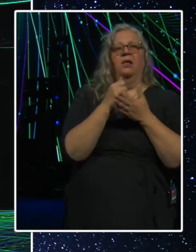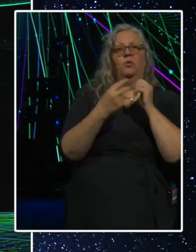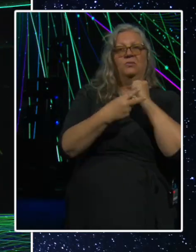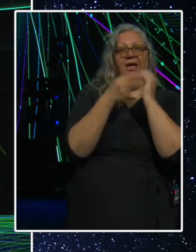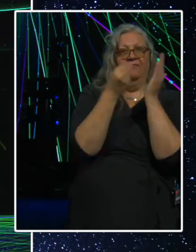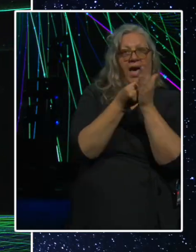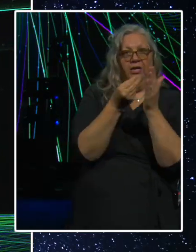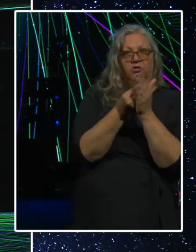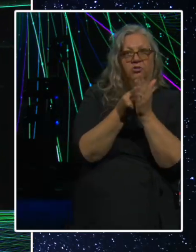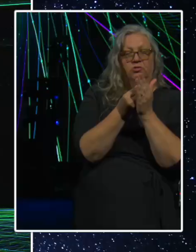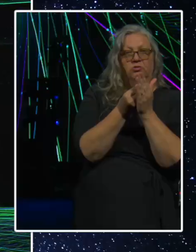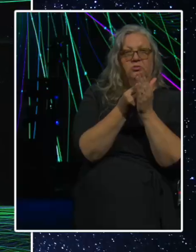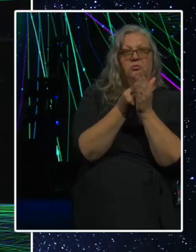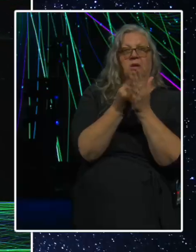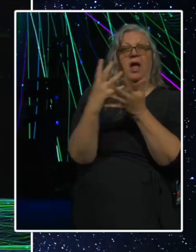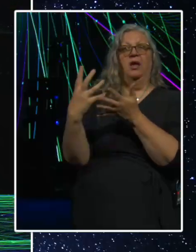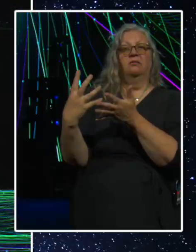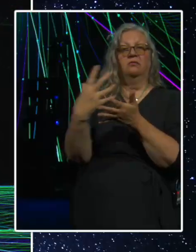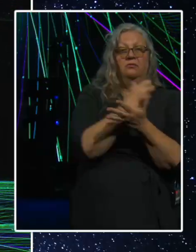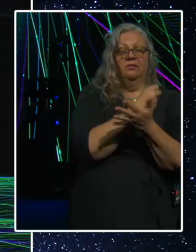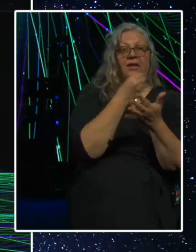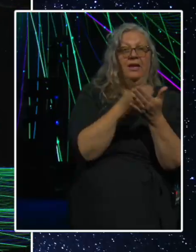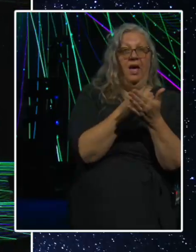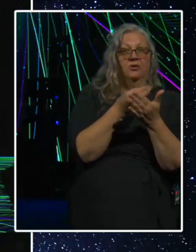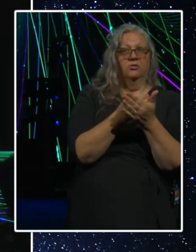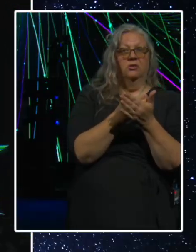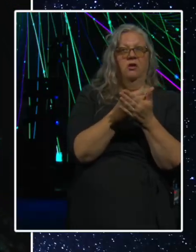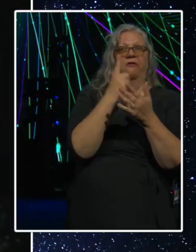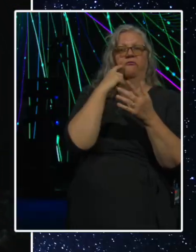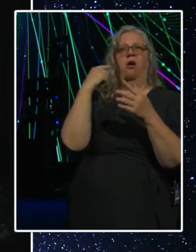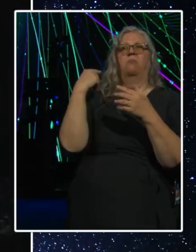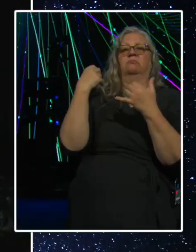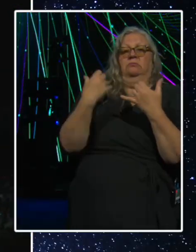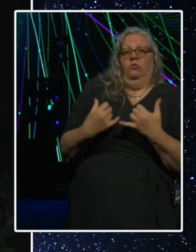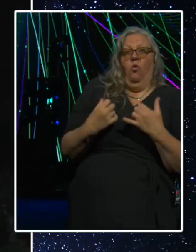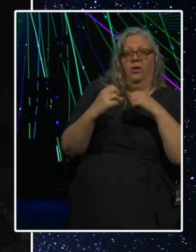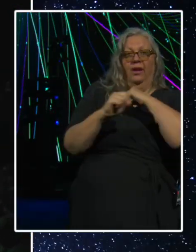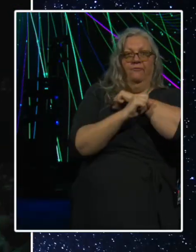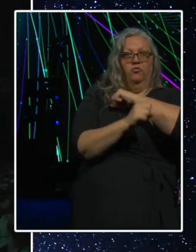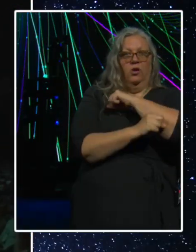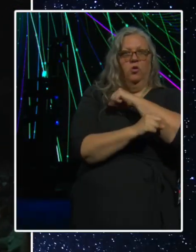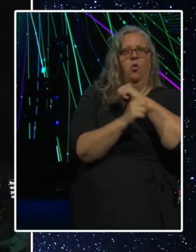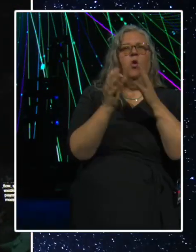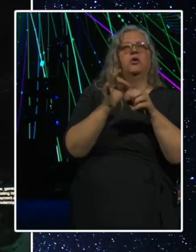We can help you preserve cash flow, generate cash from existing legacy infrastructure,